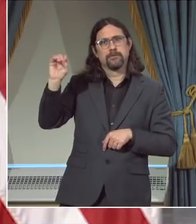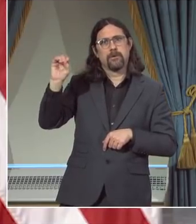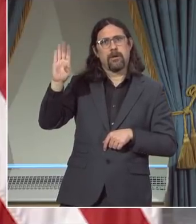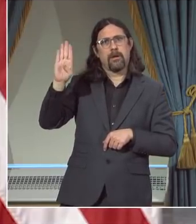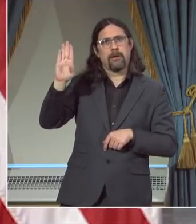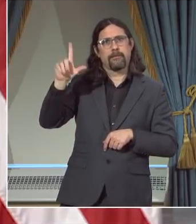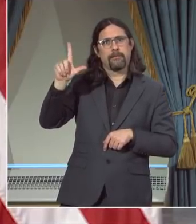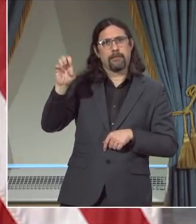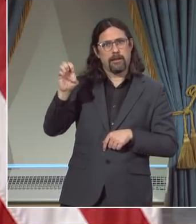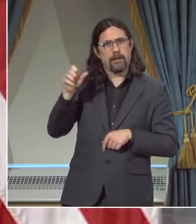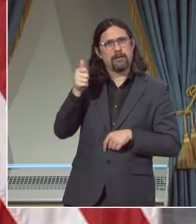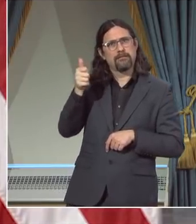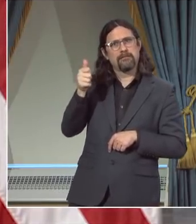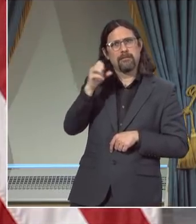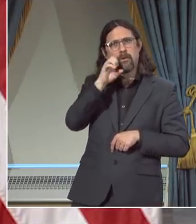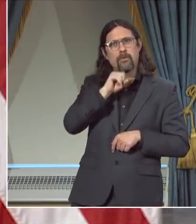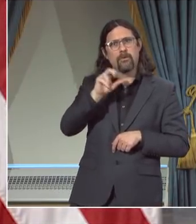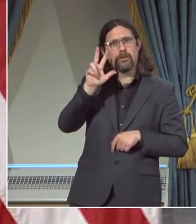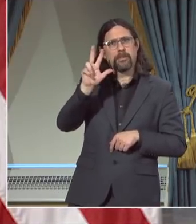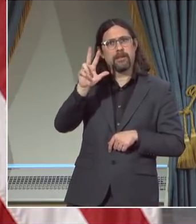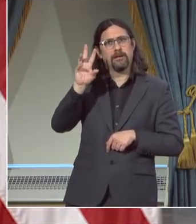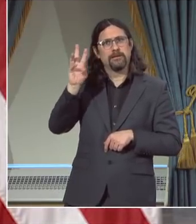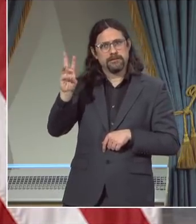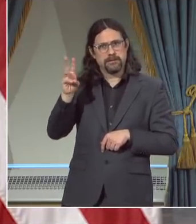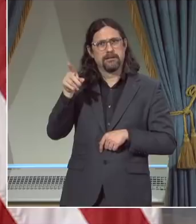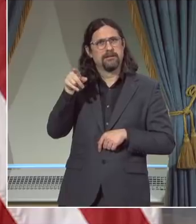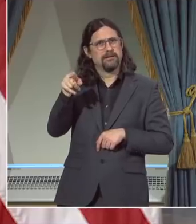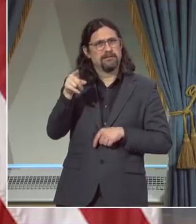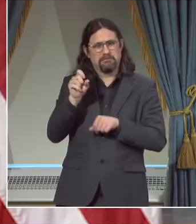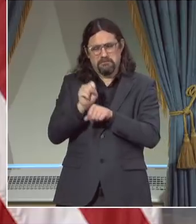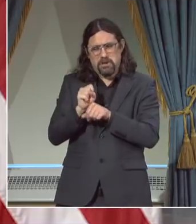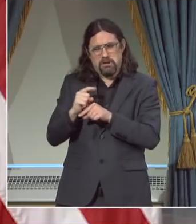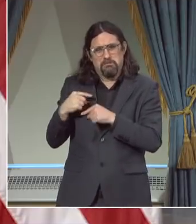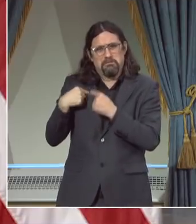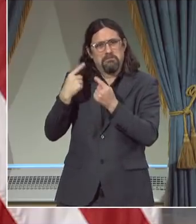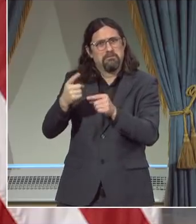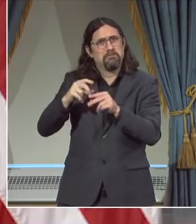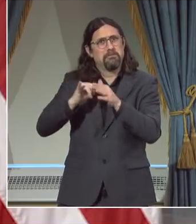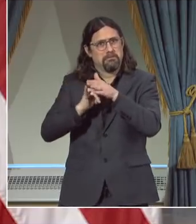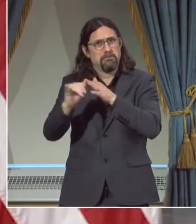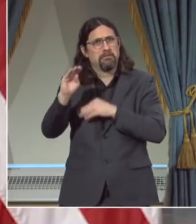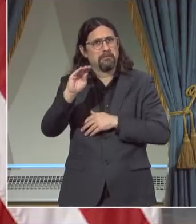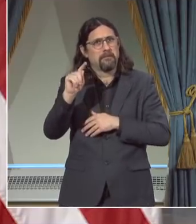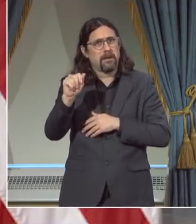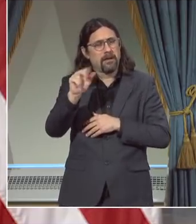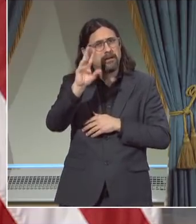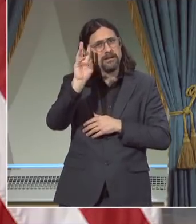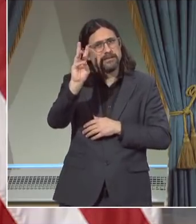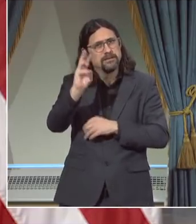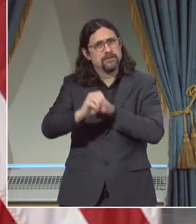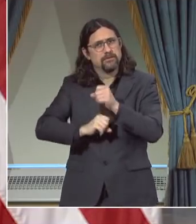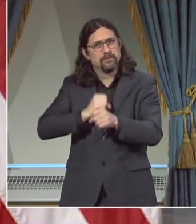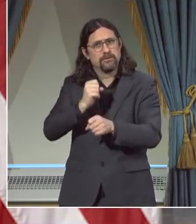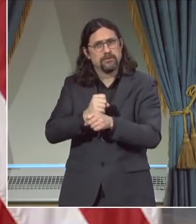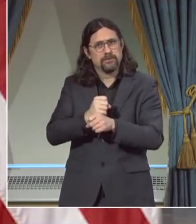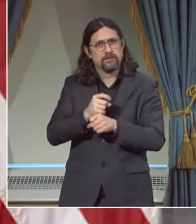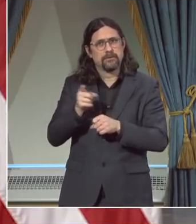OF GARRETT GOBLE, 36 YEARS OLD ONLY, WORKING FOR SIX YEARS OUT THERE HELPING TO